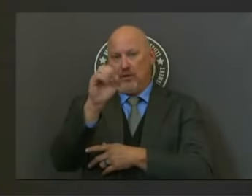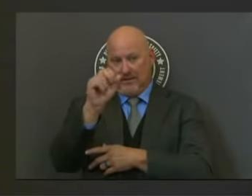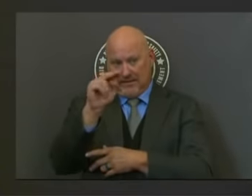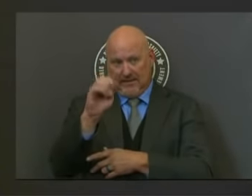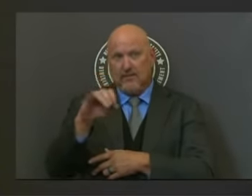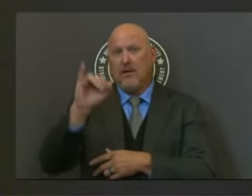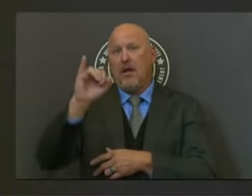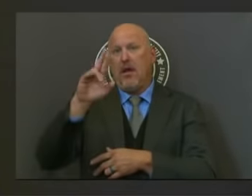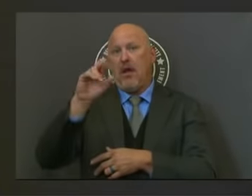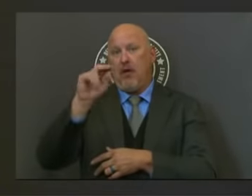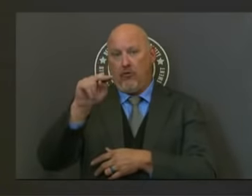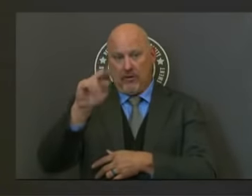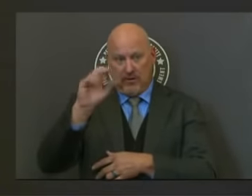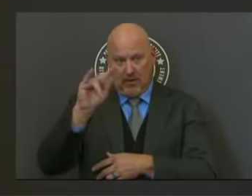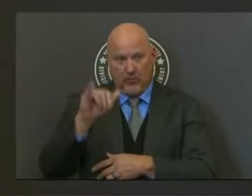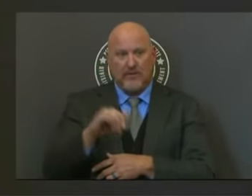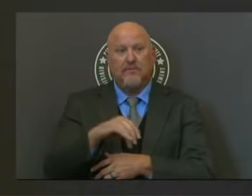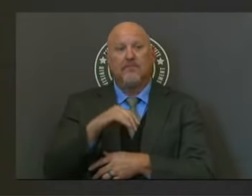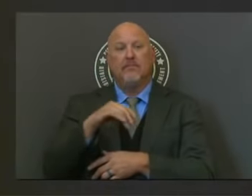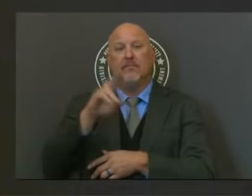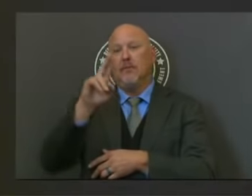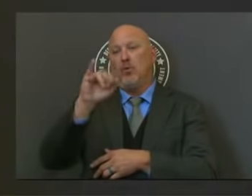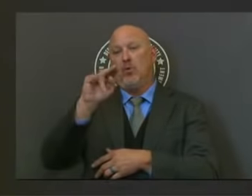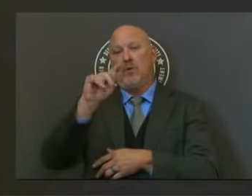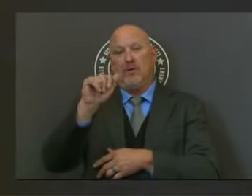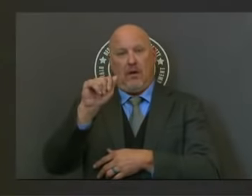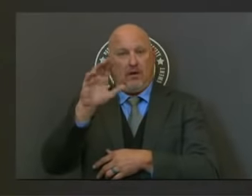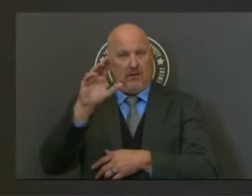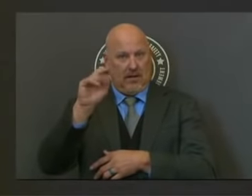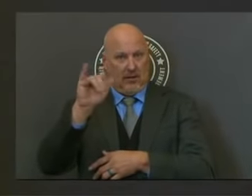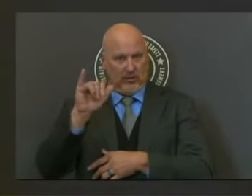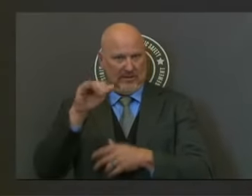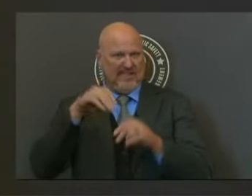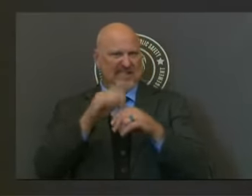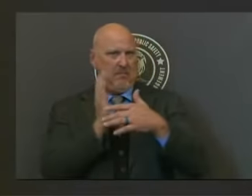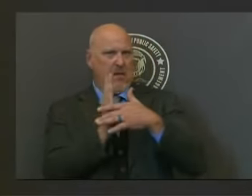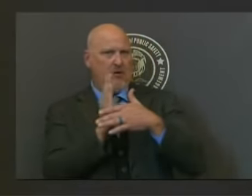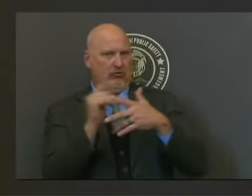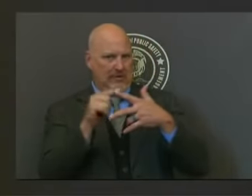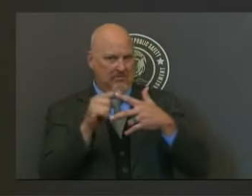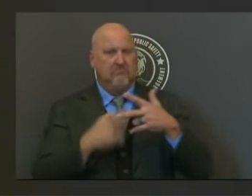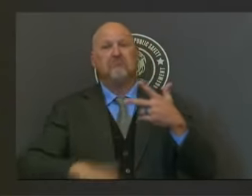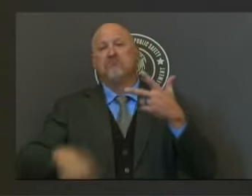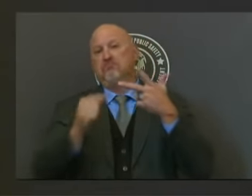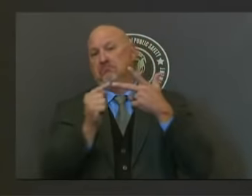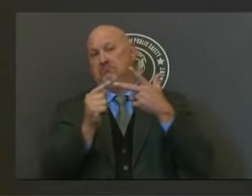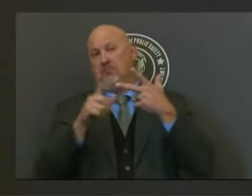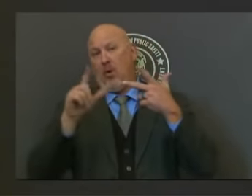counties in low include Daggett